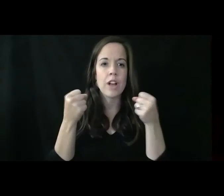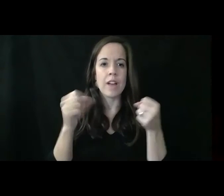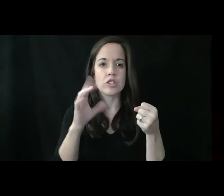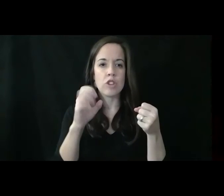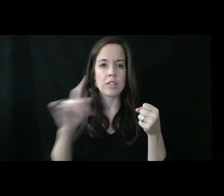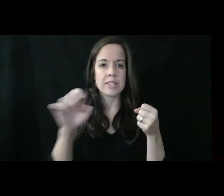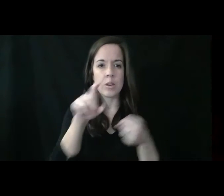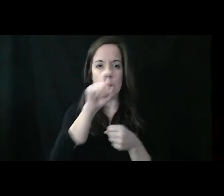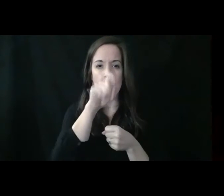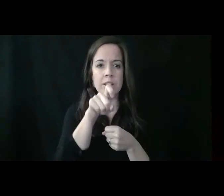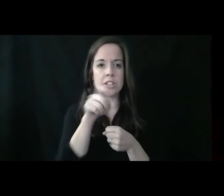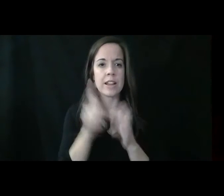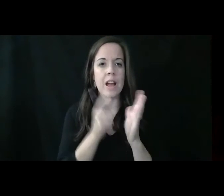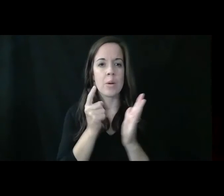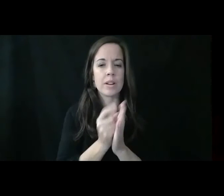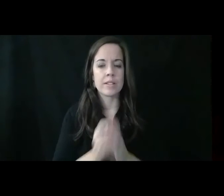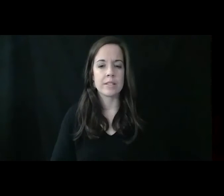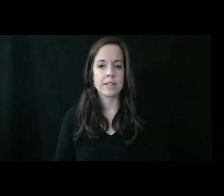Be it strobed or wrapped in sheets,